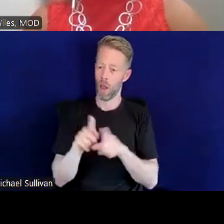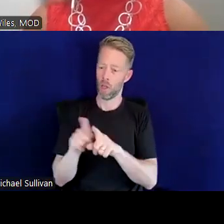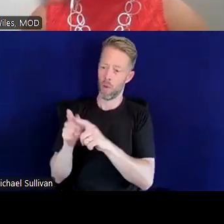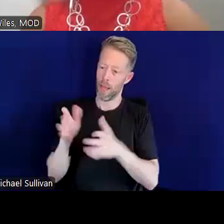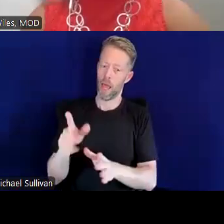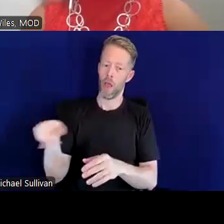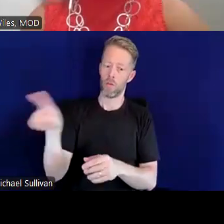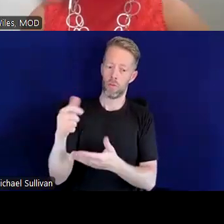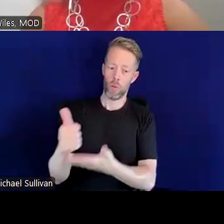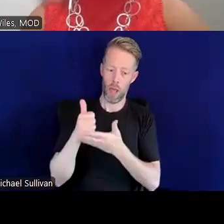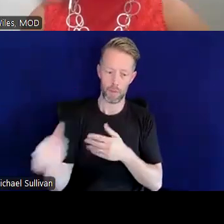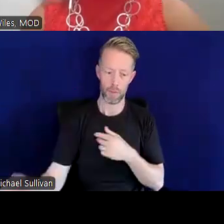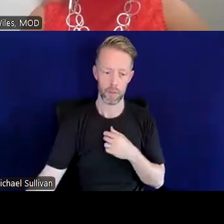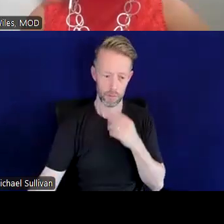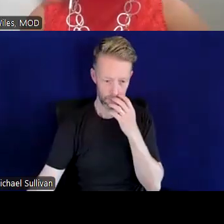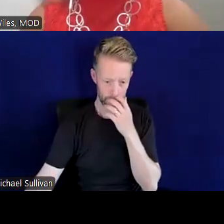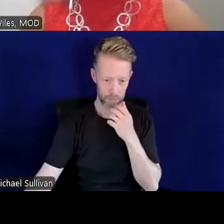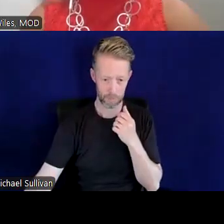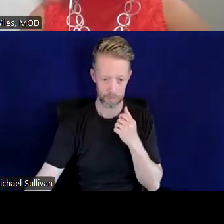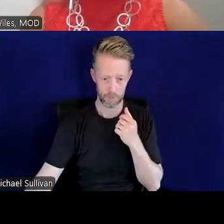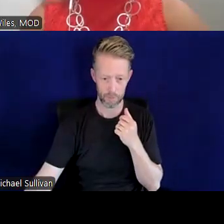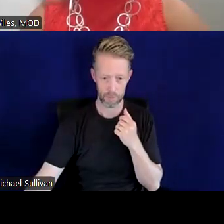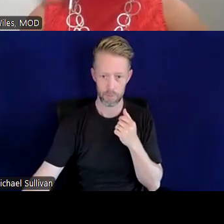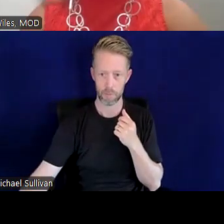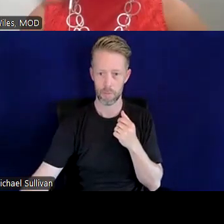other people. Thank you